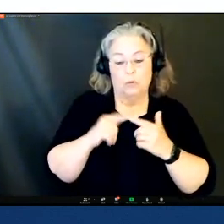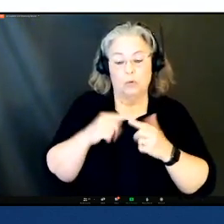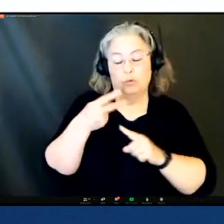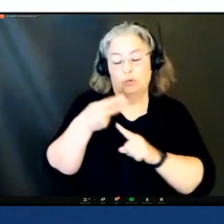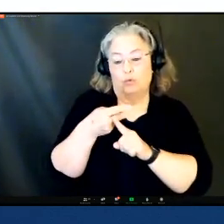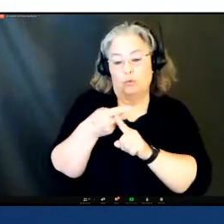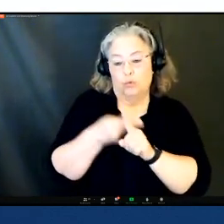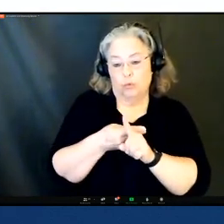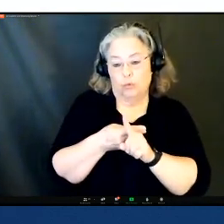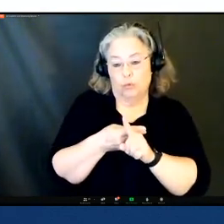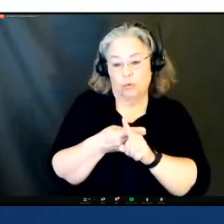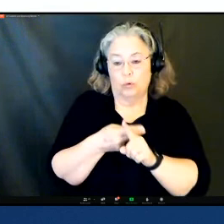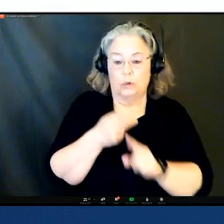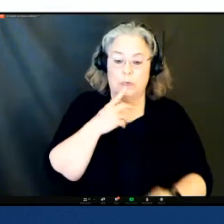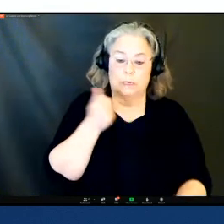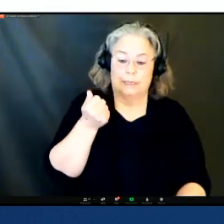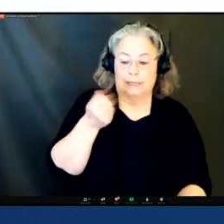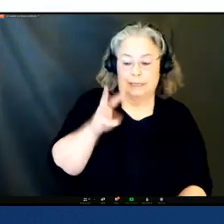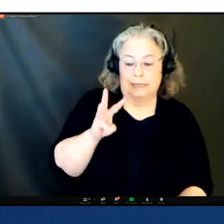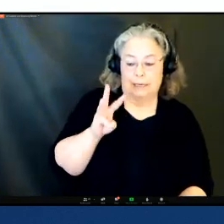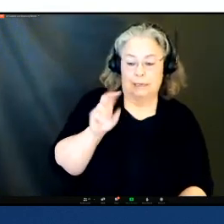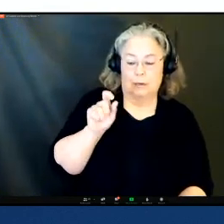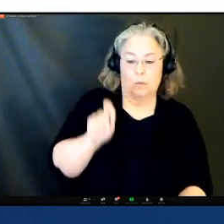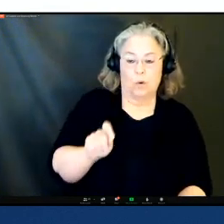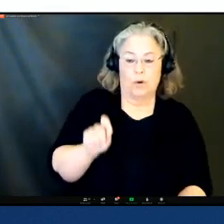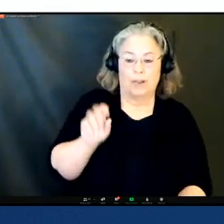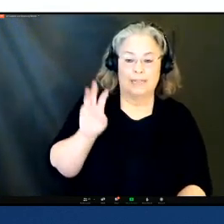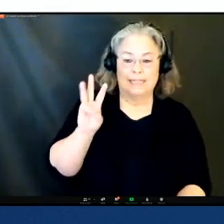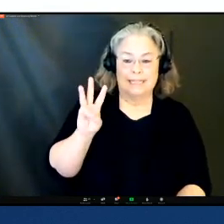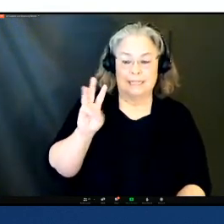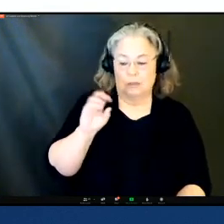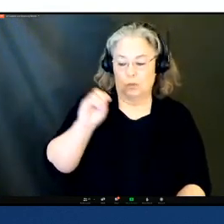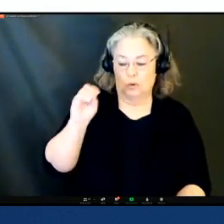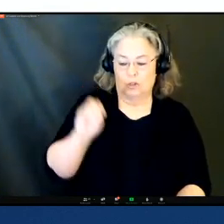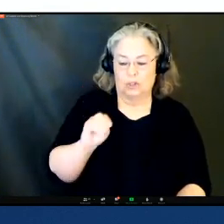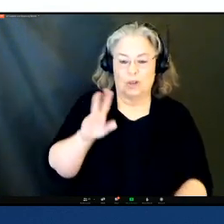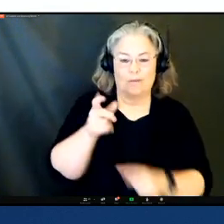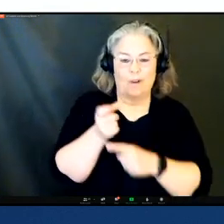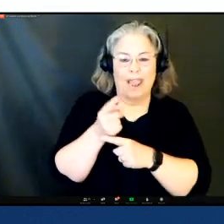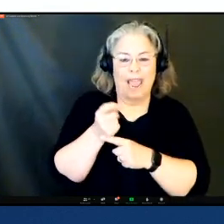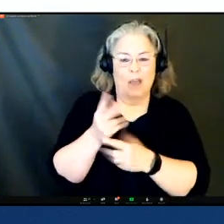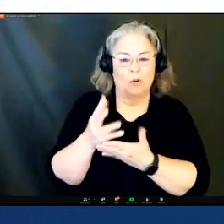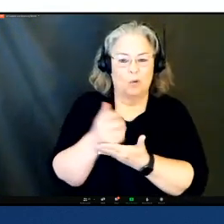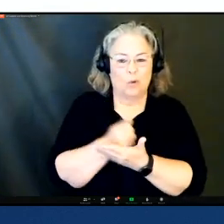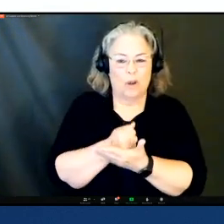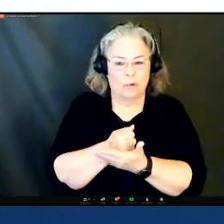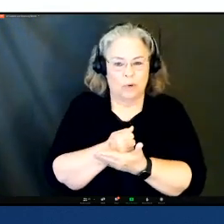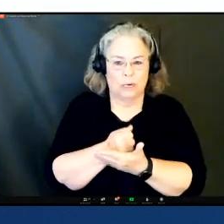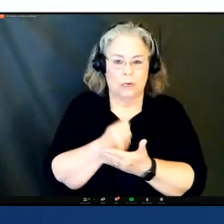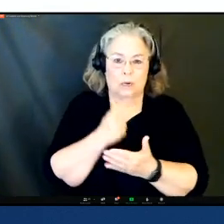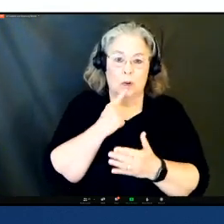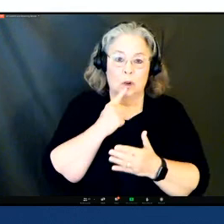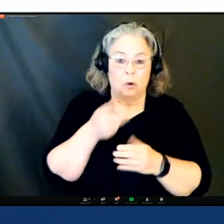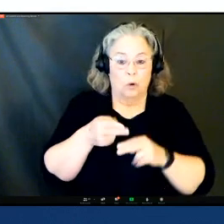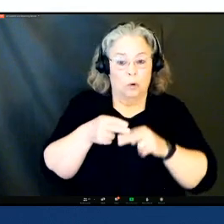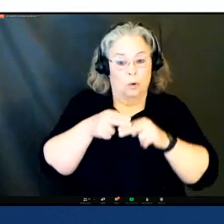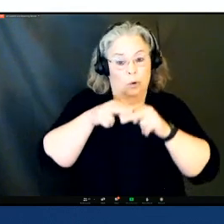to 16.6% of annual revenue over the long term. Increasing our fund balance to an industry best practice